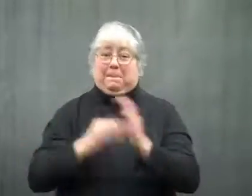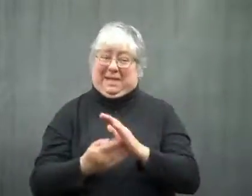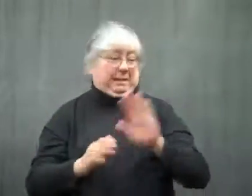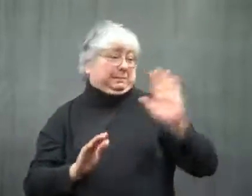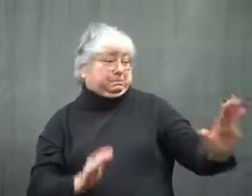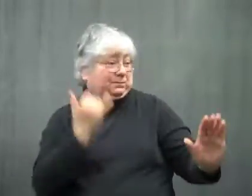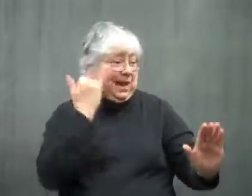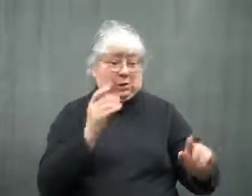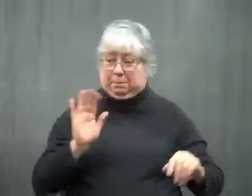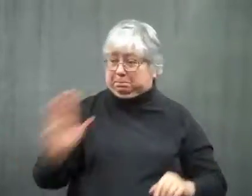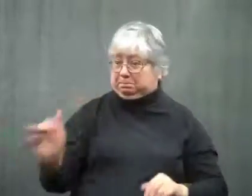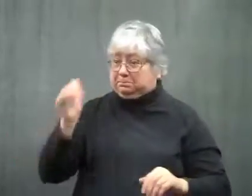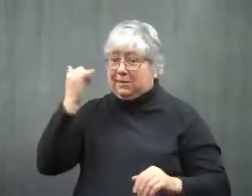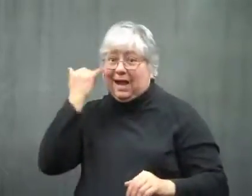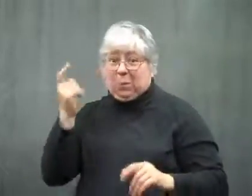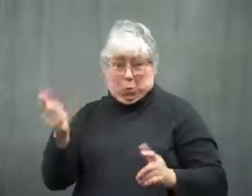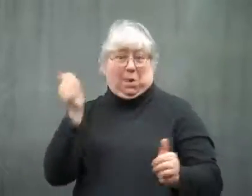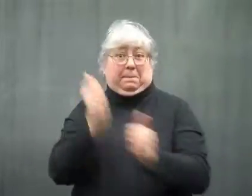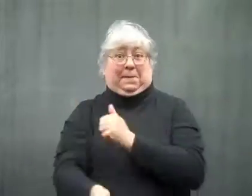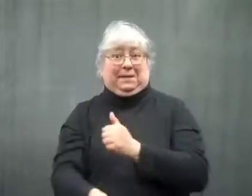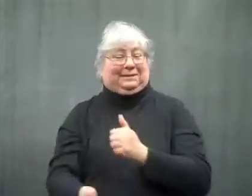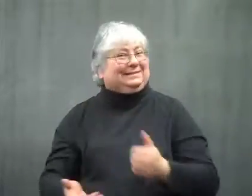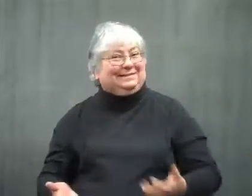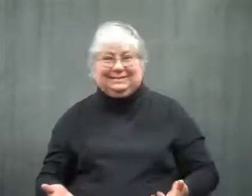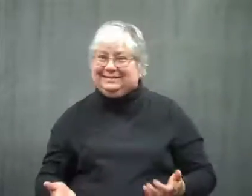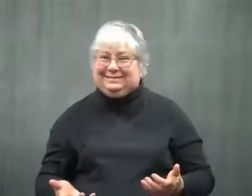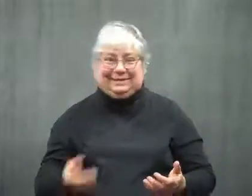Will one side prevail over the other and pass their version? Not likely.